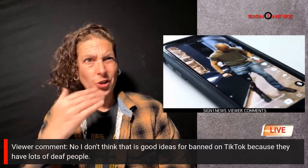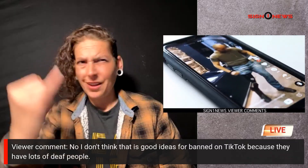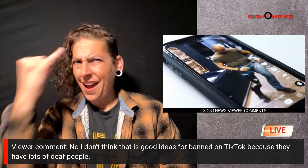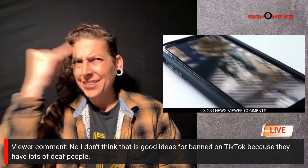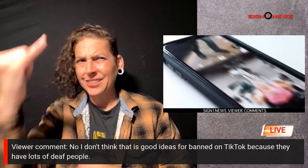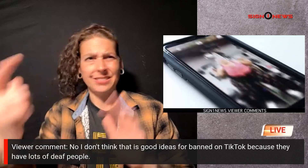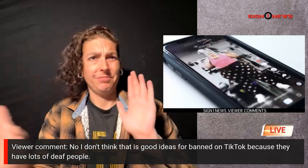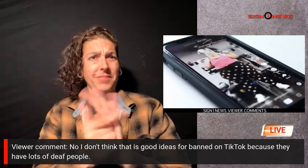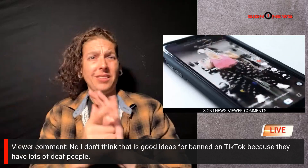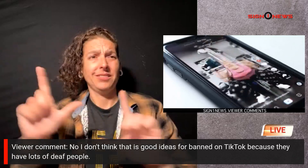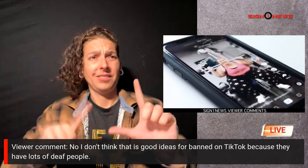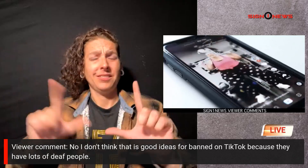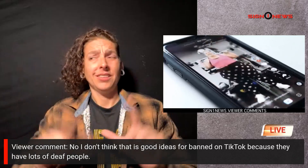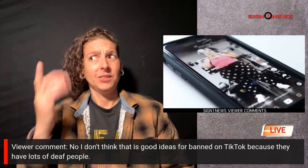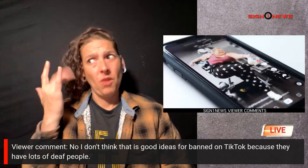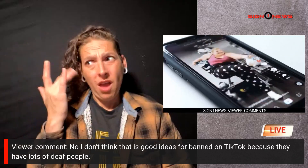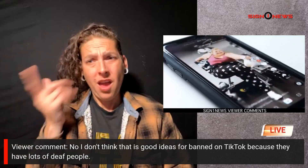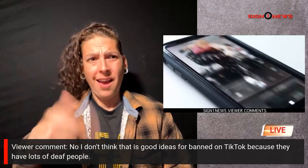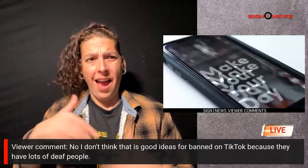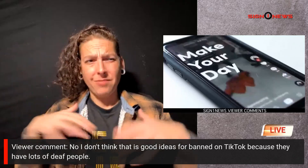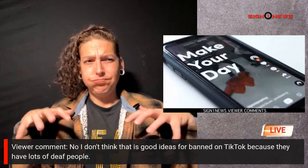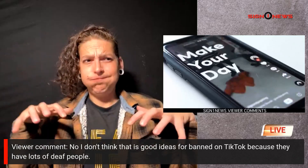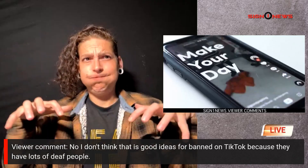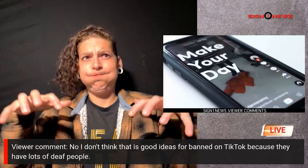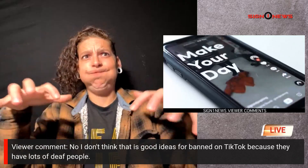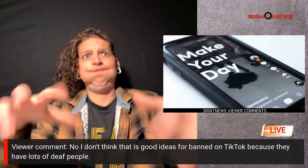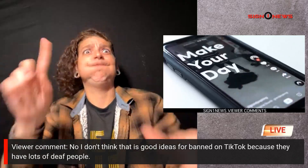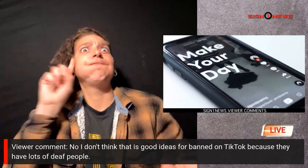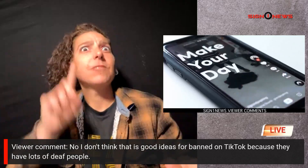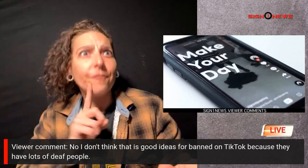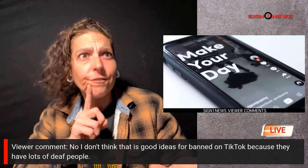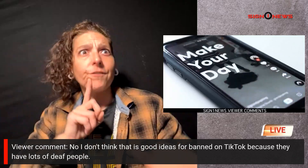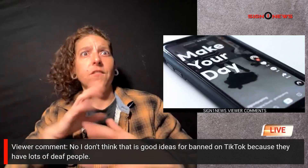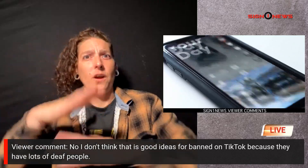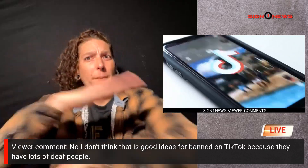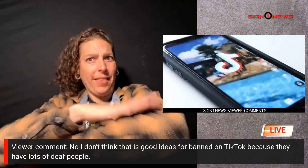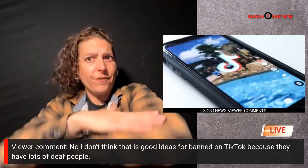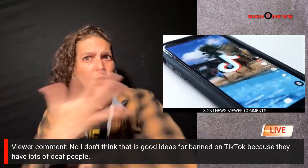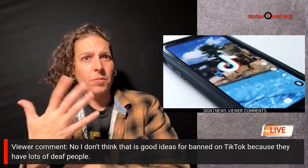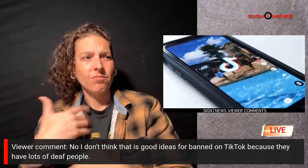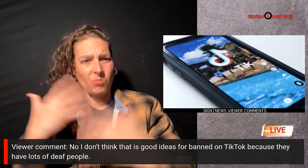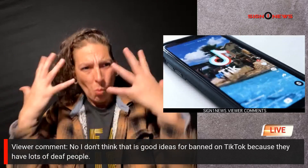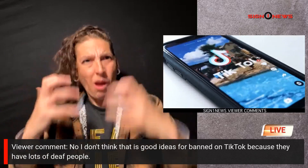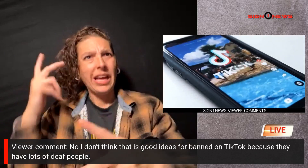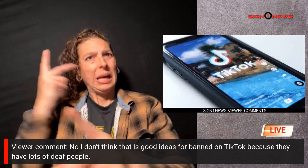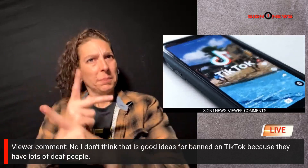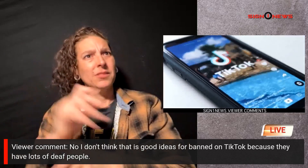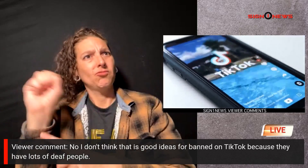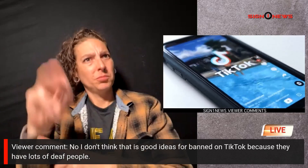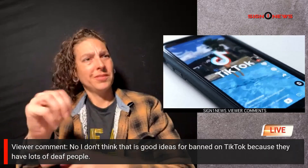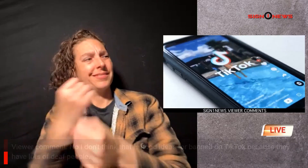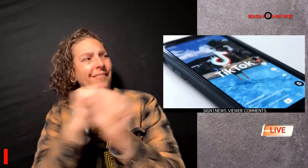no I don't think that it is a good idea to ban TikTok because they have lots of deaf people